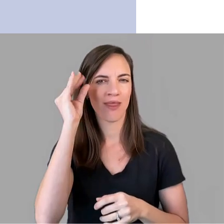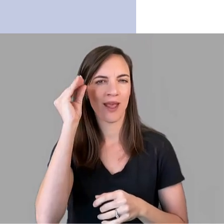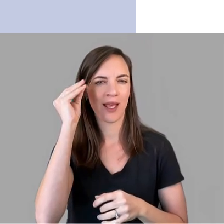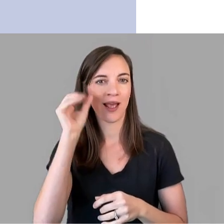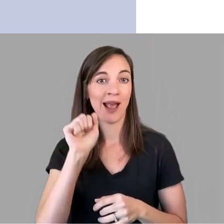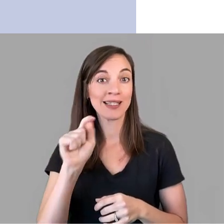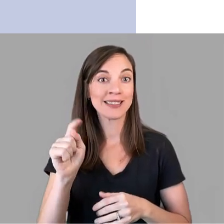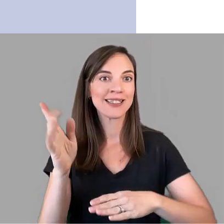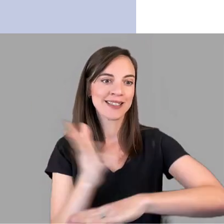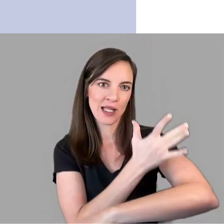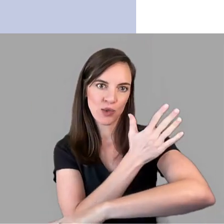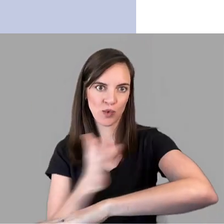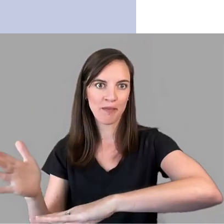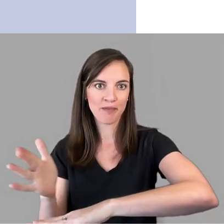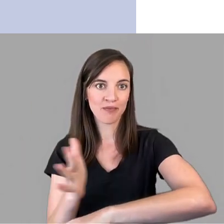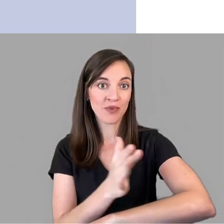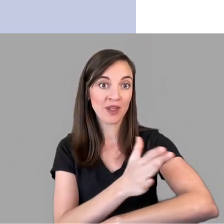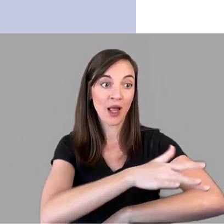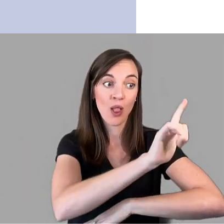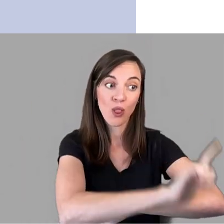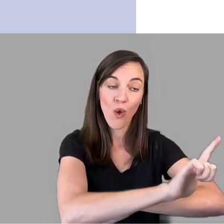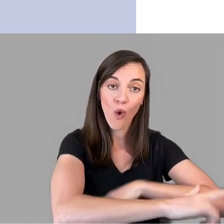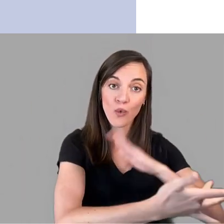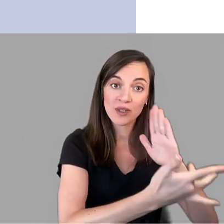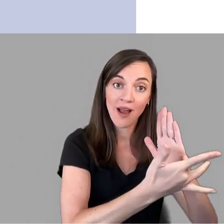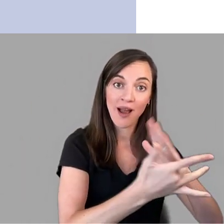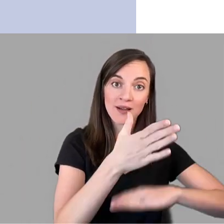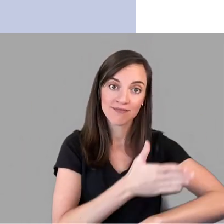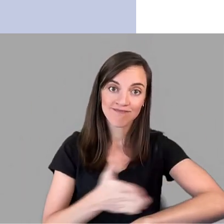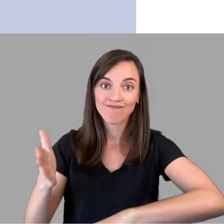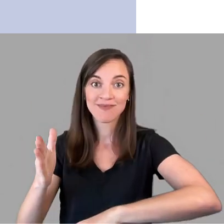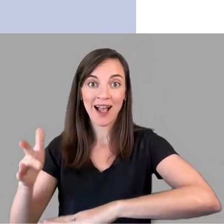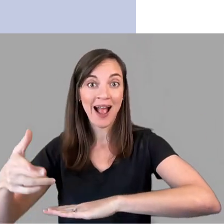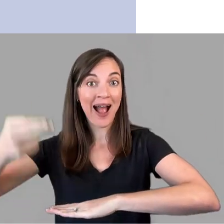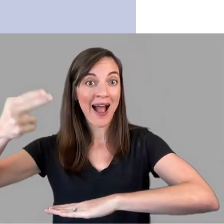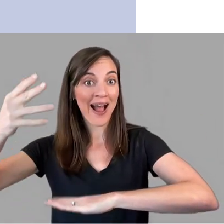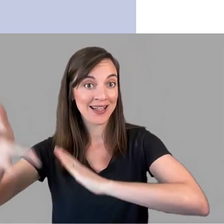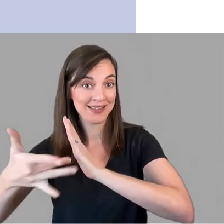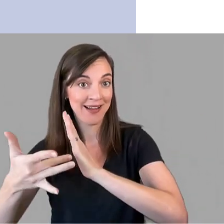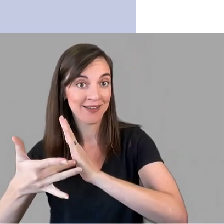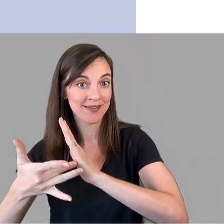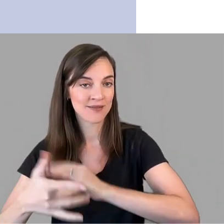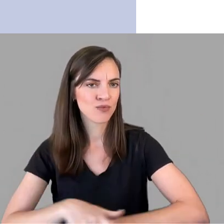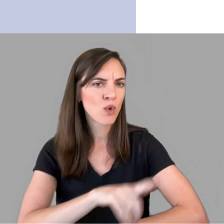from low tech to high tech. Low tech tools may include items such as pencil grips,